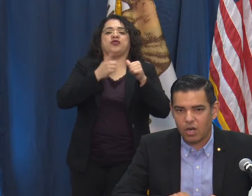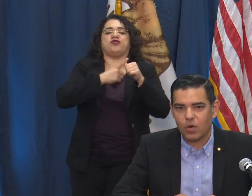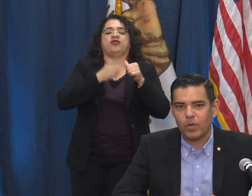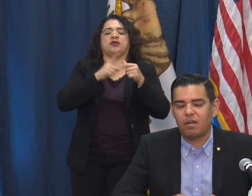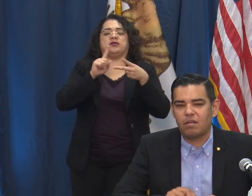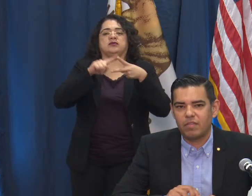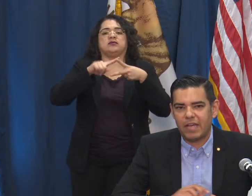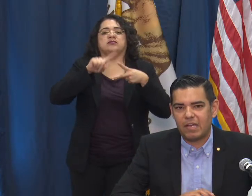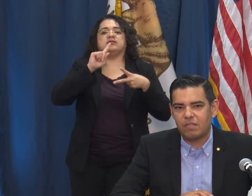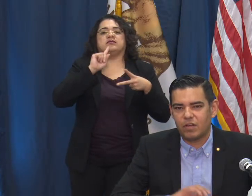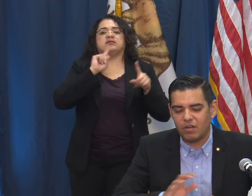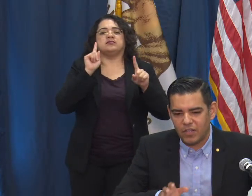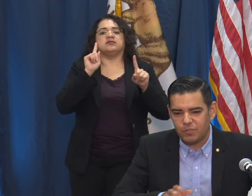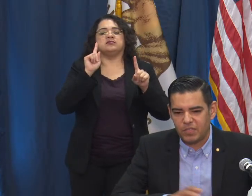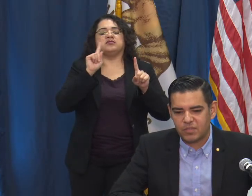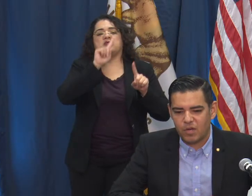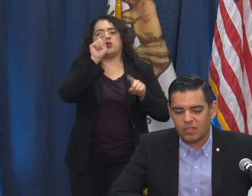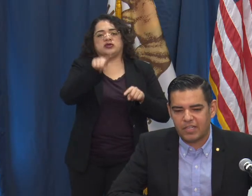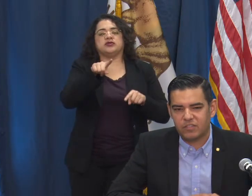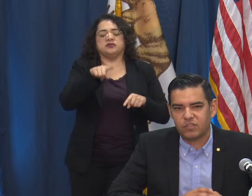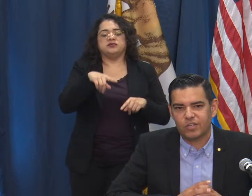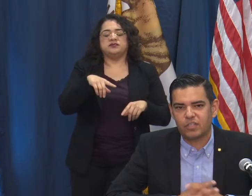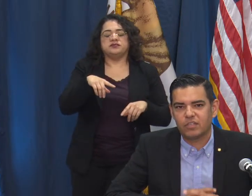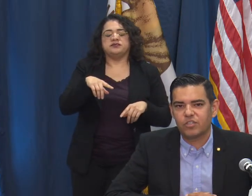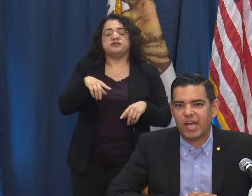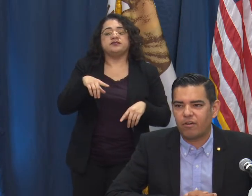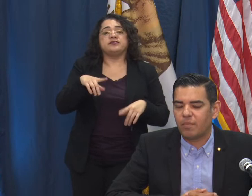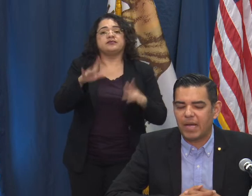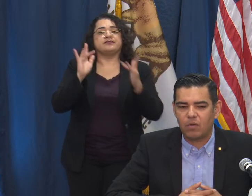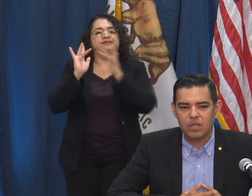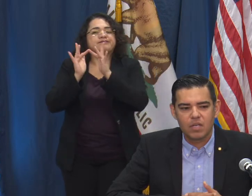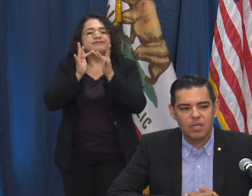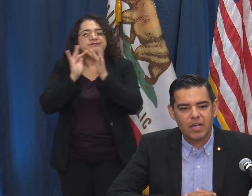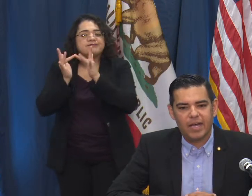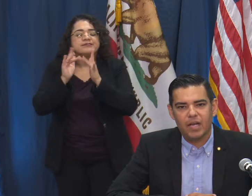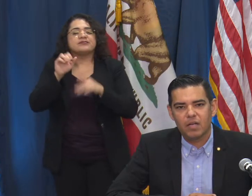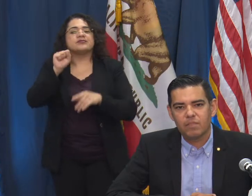are aware that there has been some online discussion and chatter about a